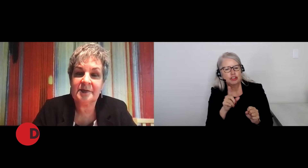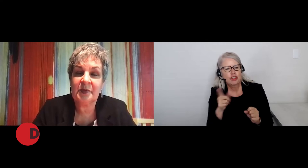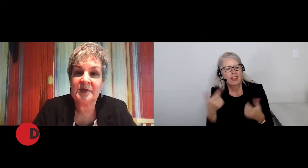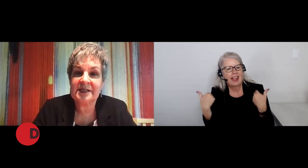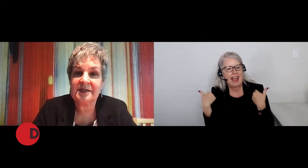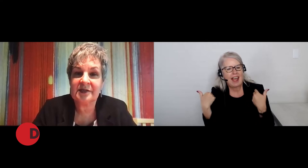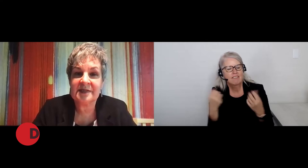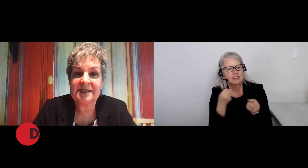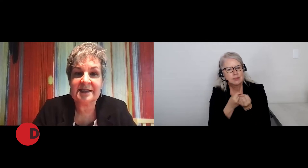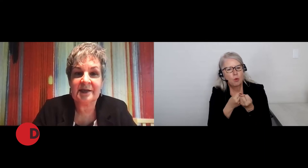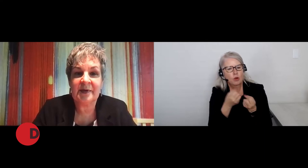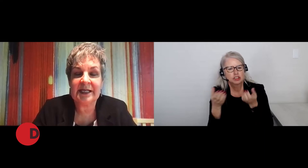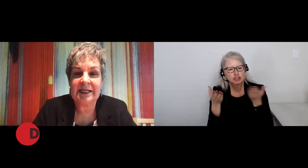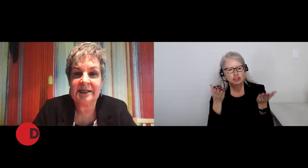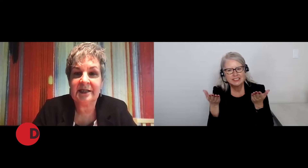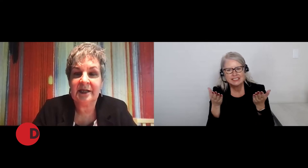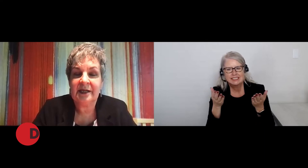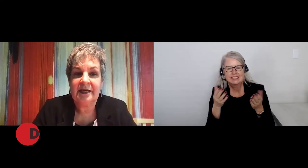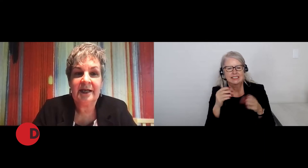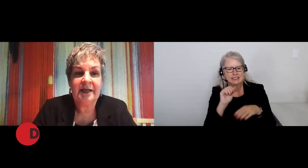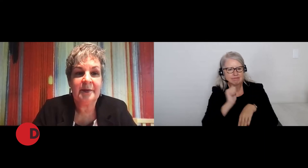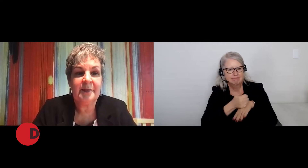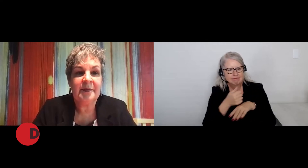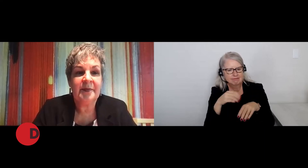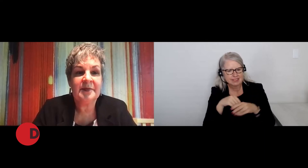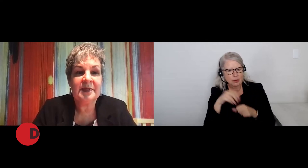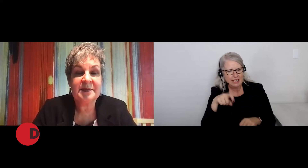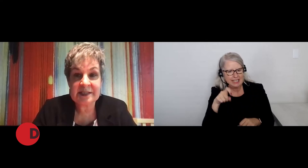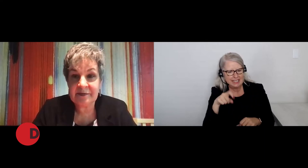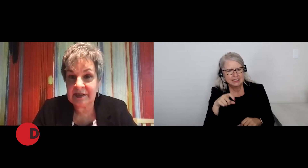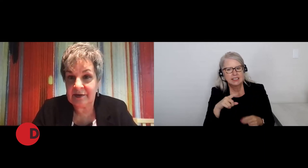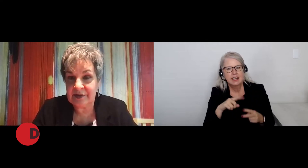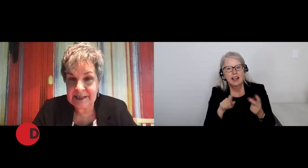making sure they have support services in place.